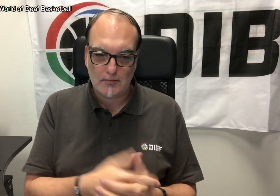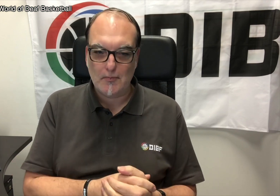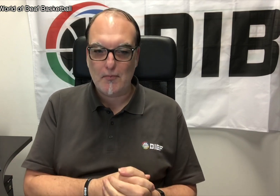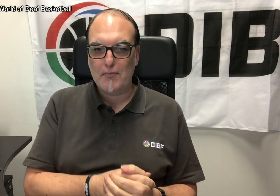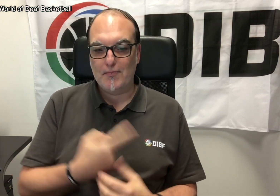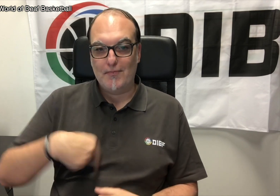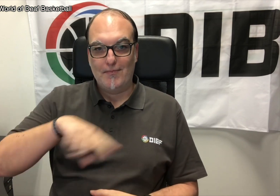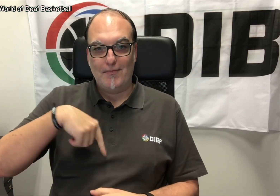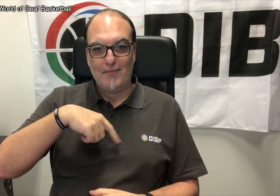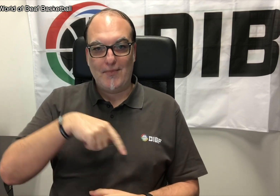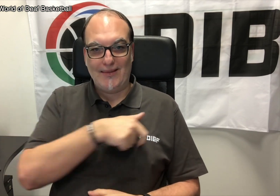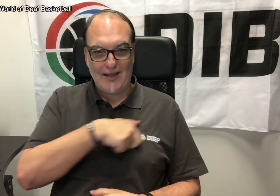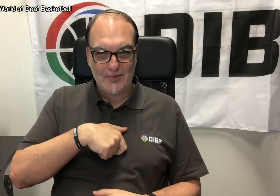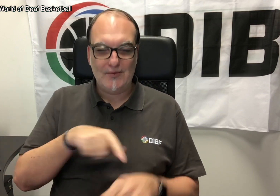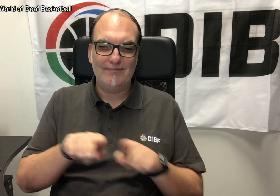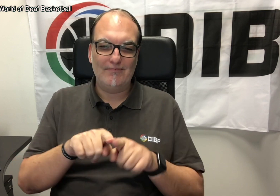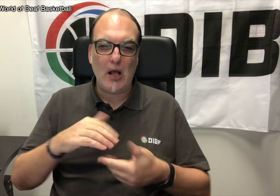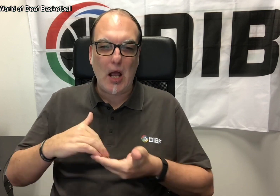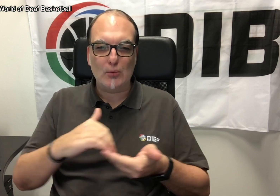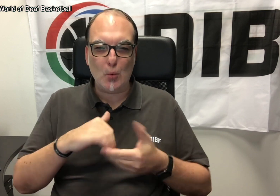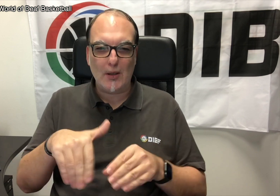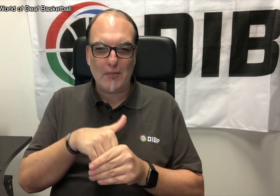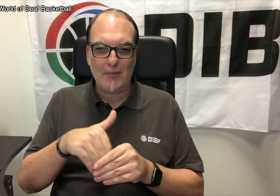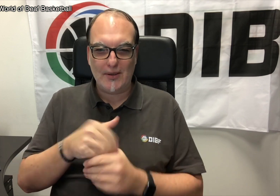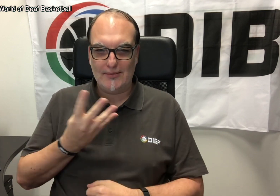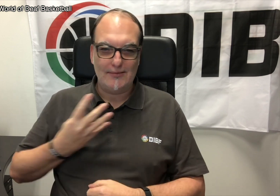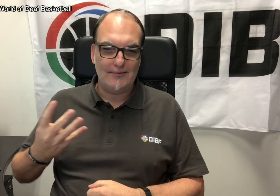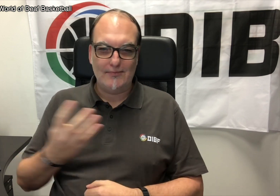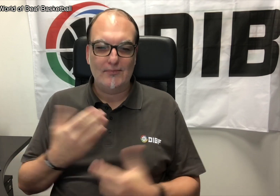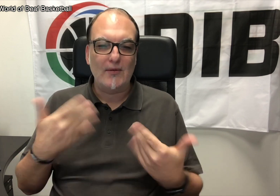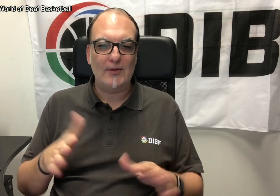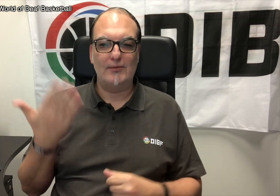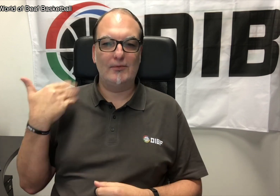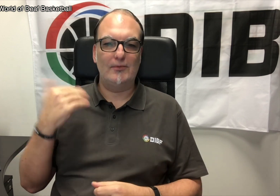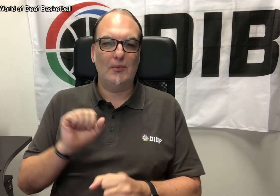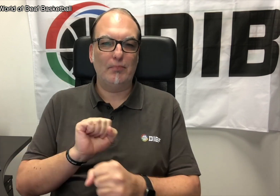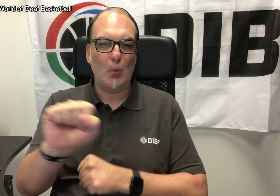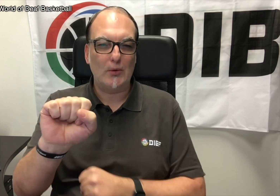Delegates and associate members objected to why certain excerpts